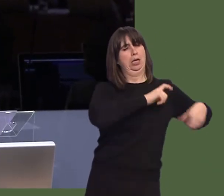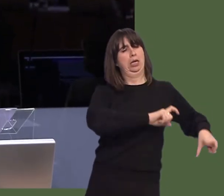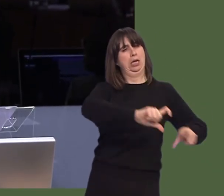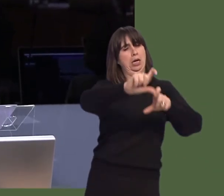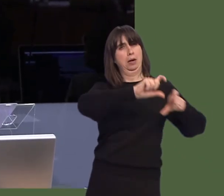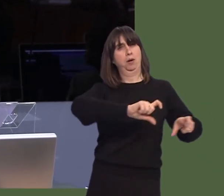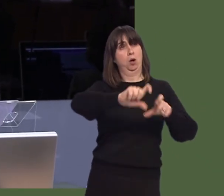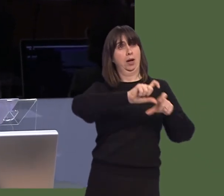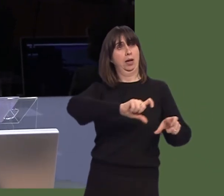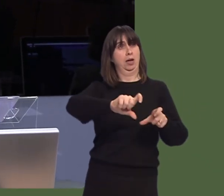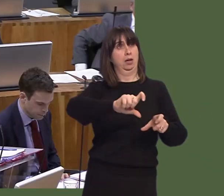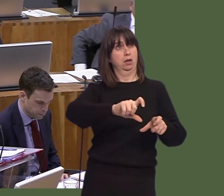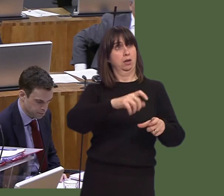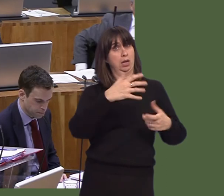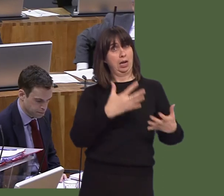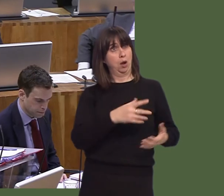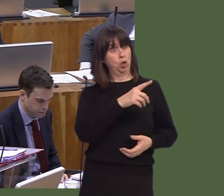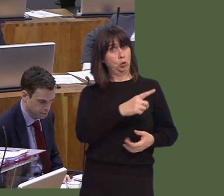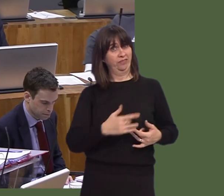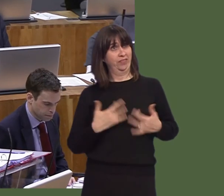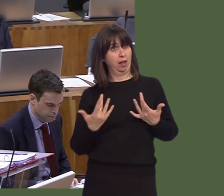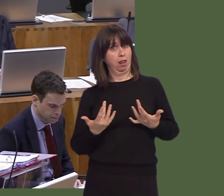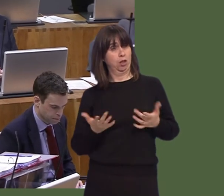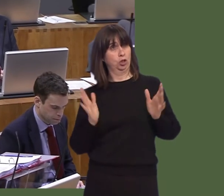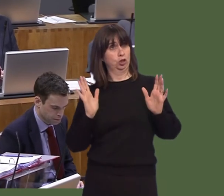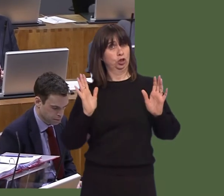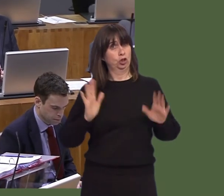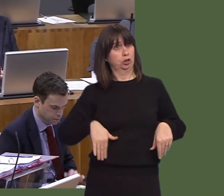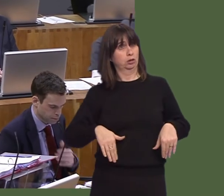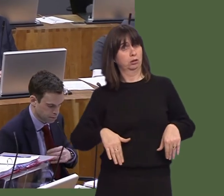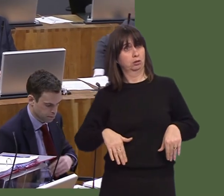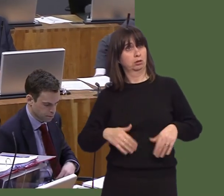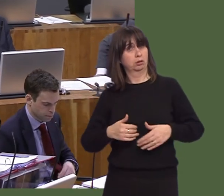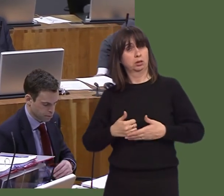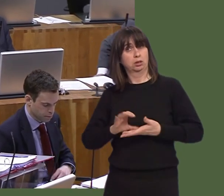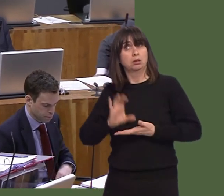ferryóÄ165.2 millionóin the world in terms of vehicle capacity, to run between Dublin and Holyhead.